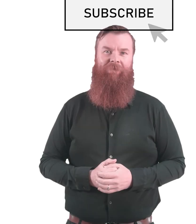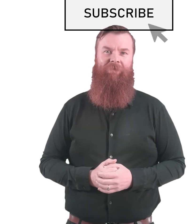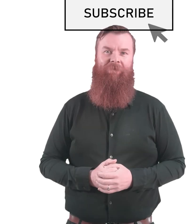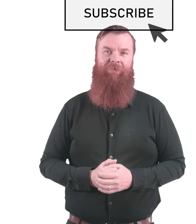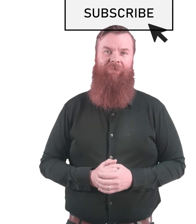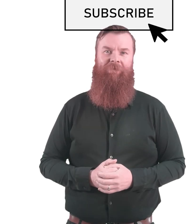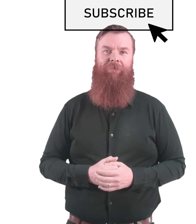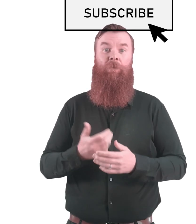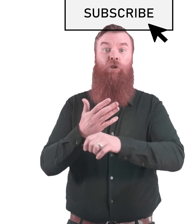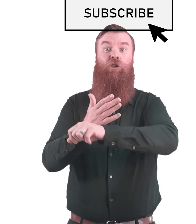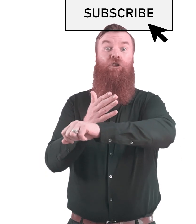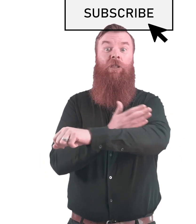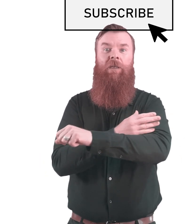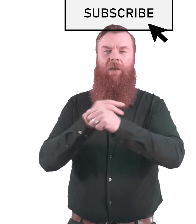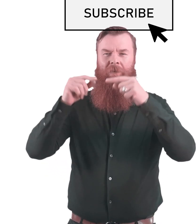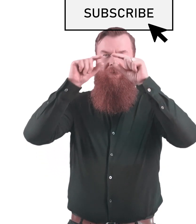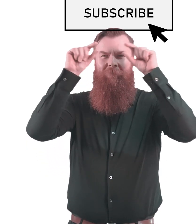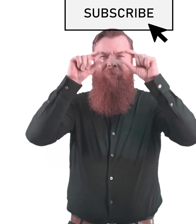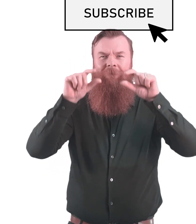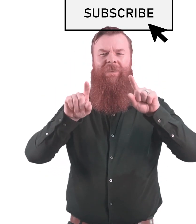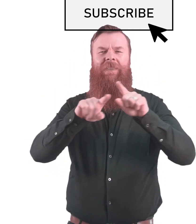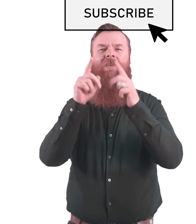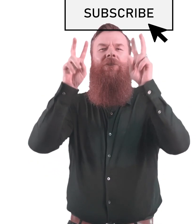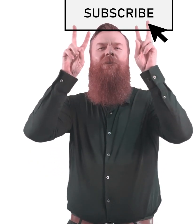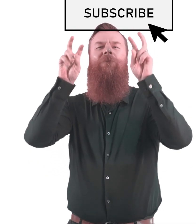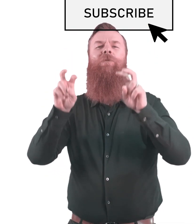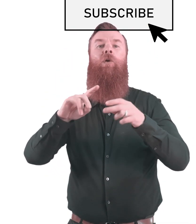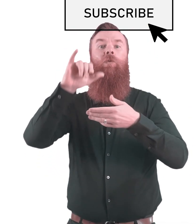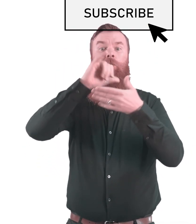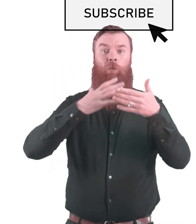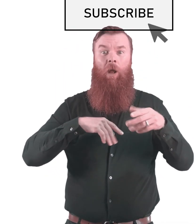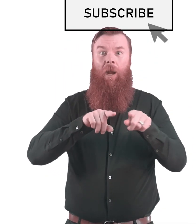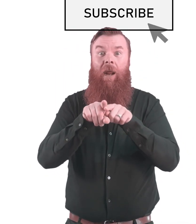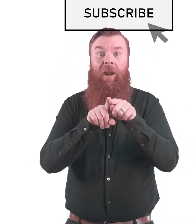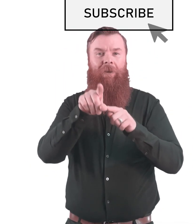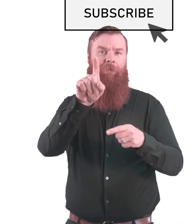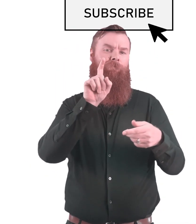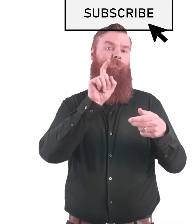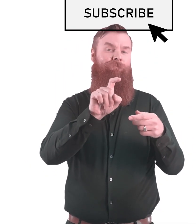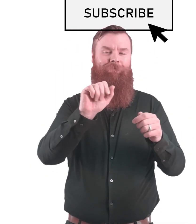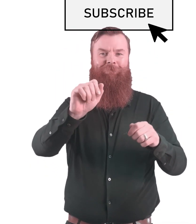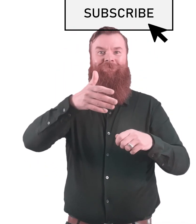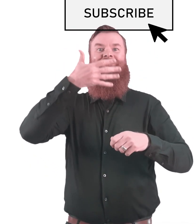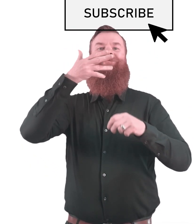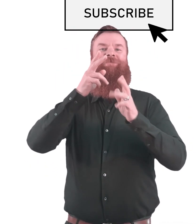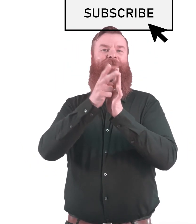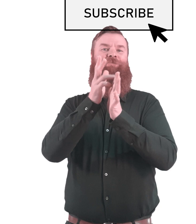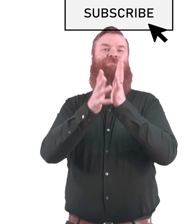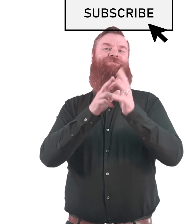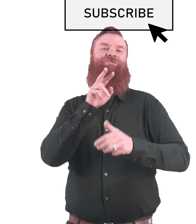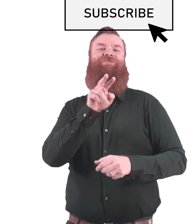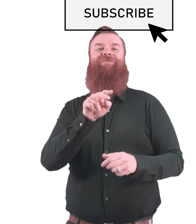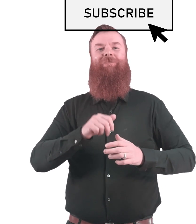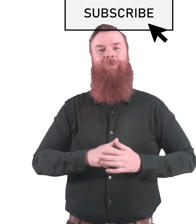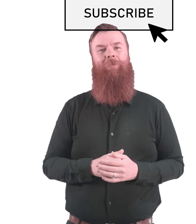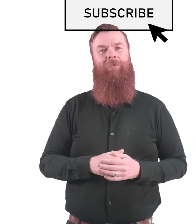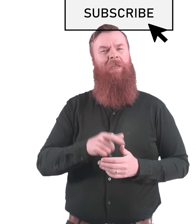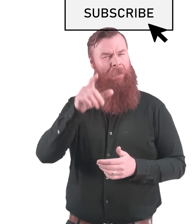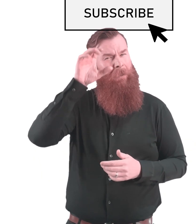Click on the time stamp in the description below to be taken to the relevant topic you would like to learn more about.